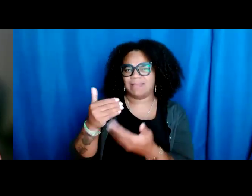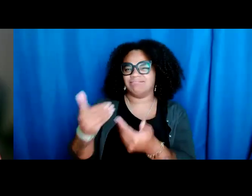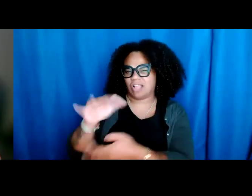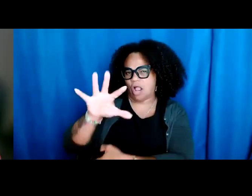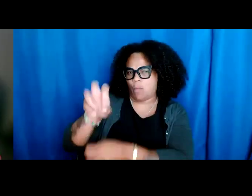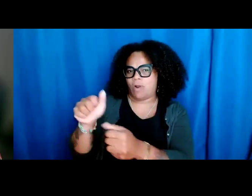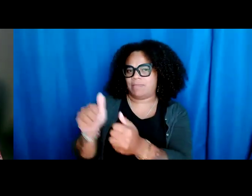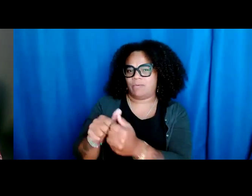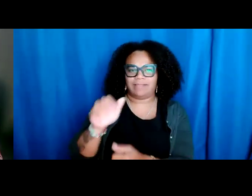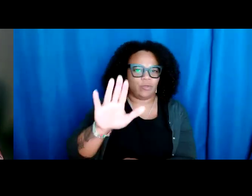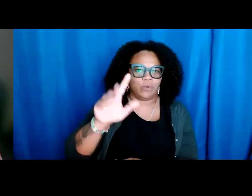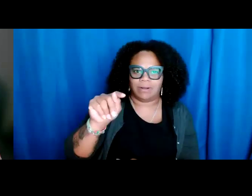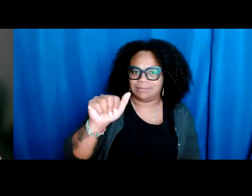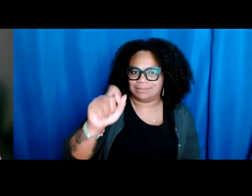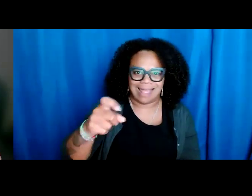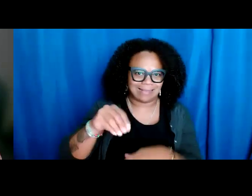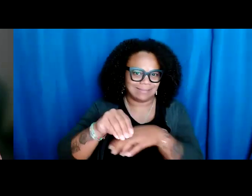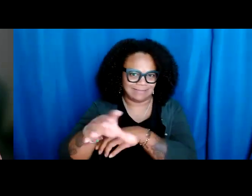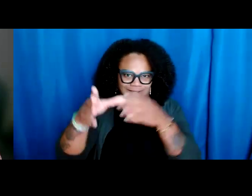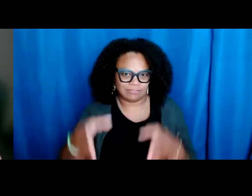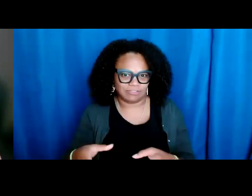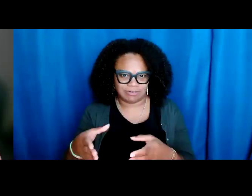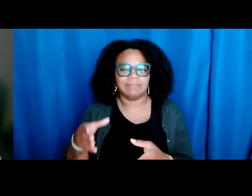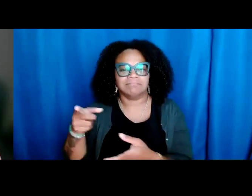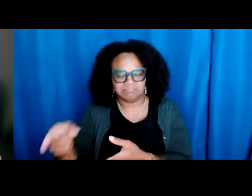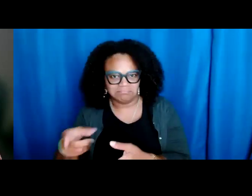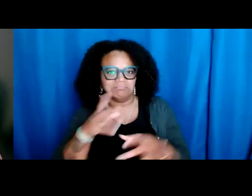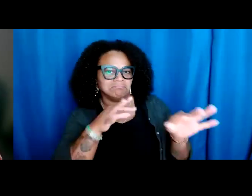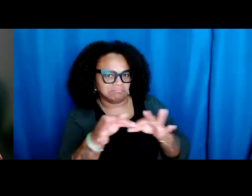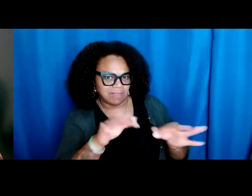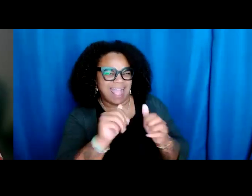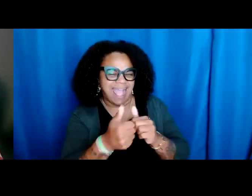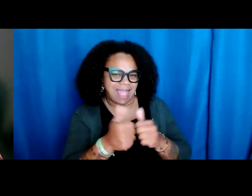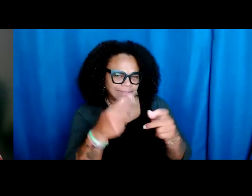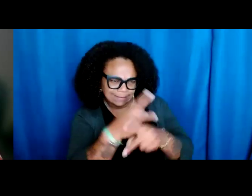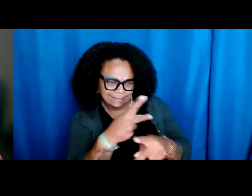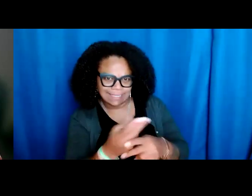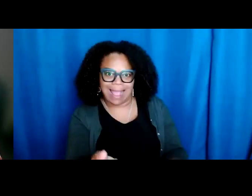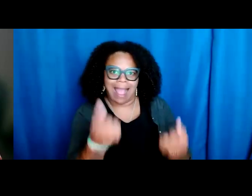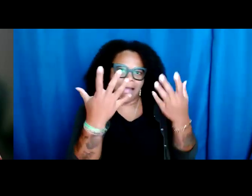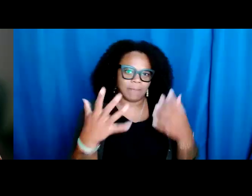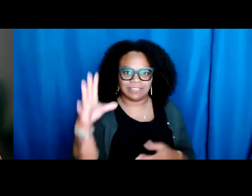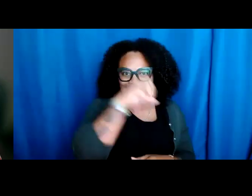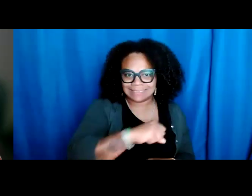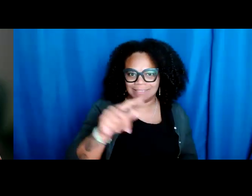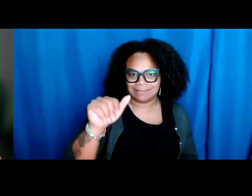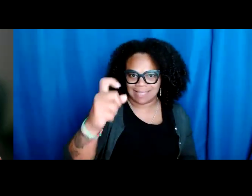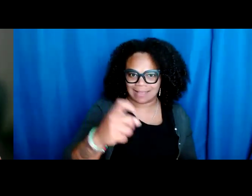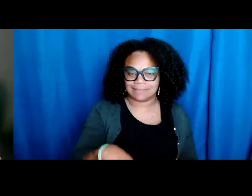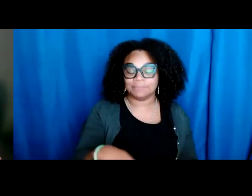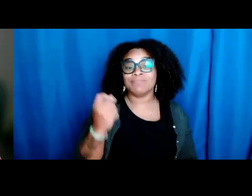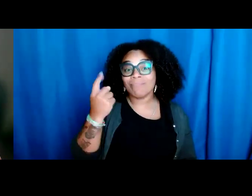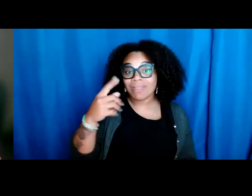help them figure out your Estimated Tax Payments. The Estimated Tax Payments are required for Sole